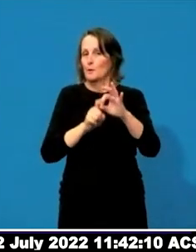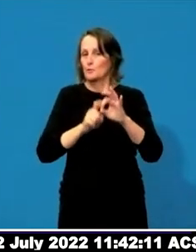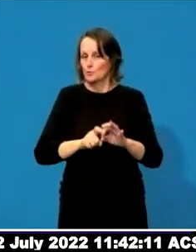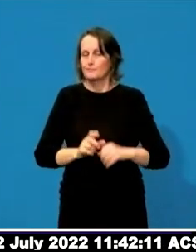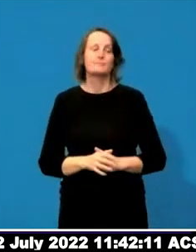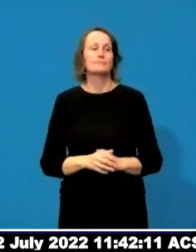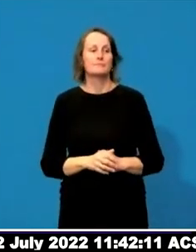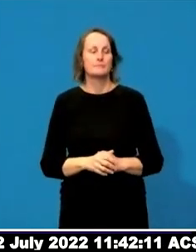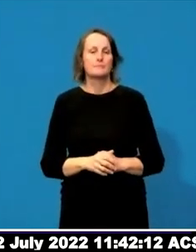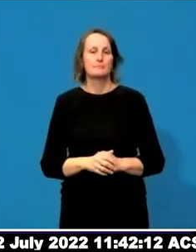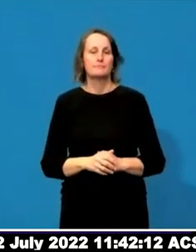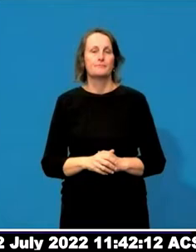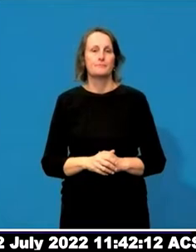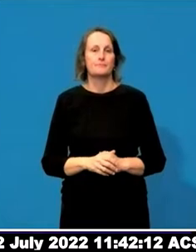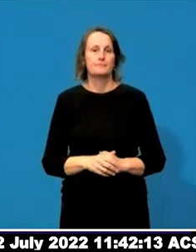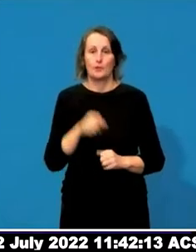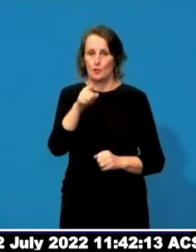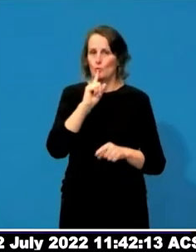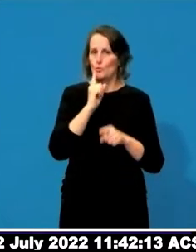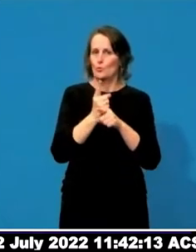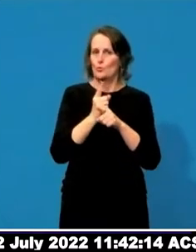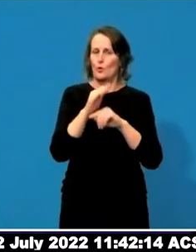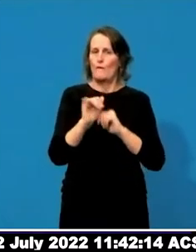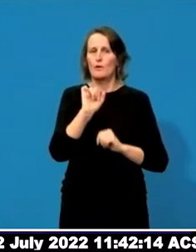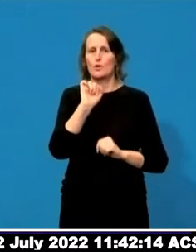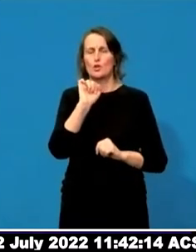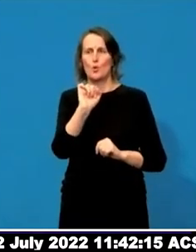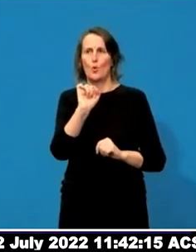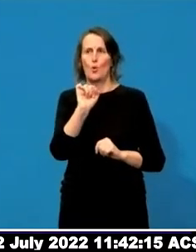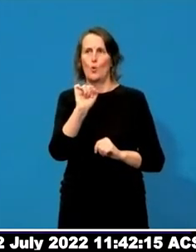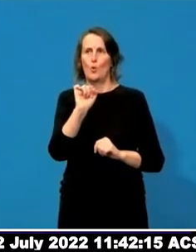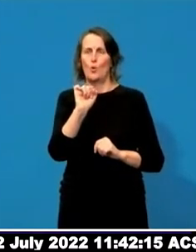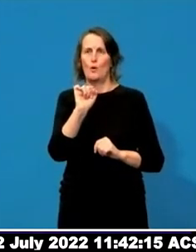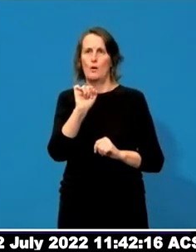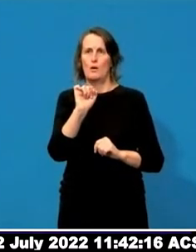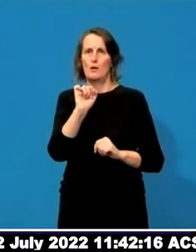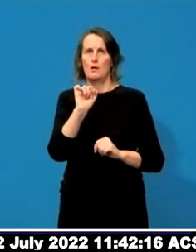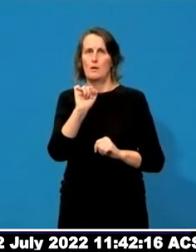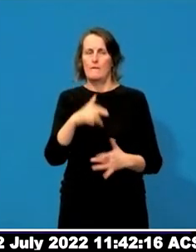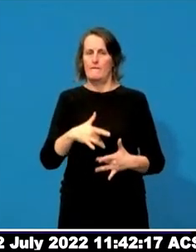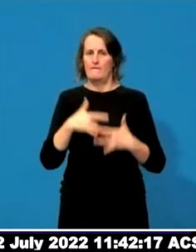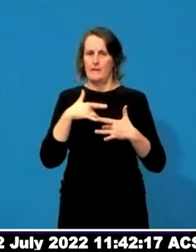You refer to your observation that there's been a reduction in SIL funding for many of the participants.